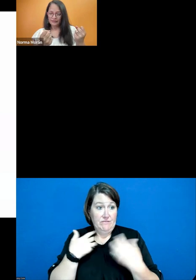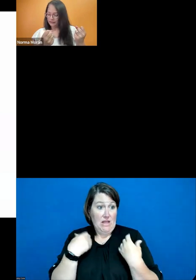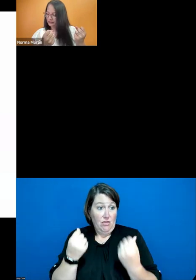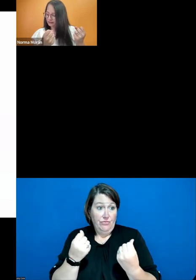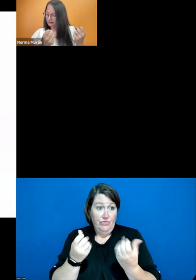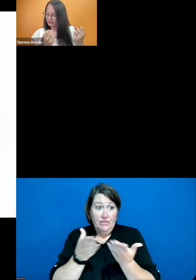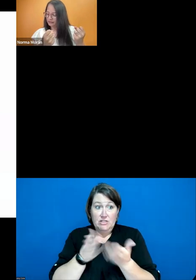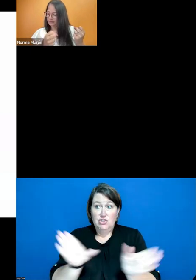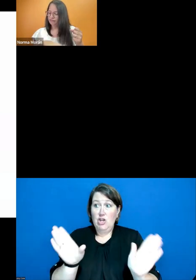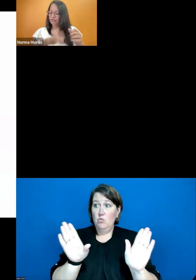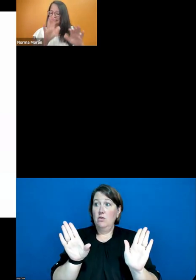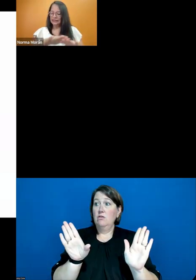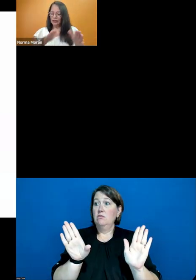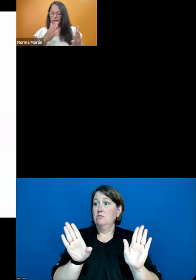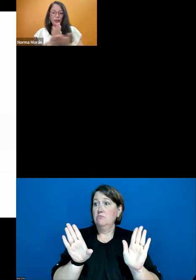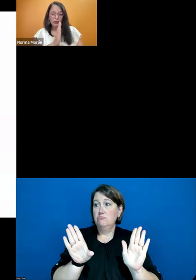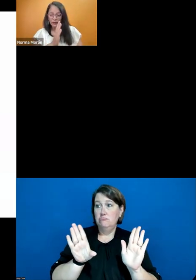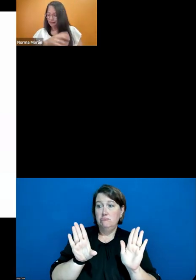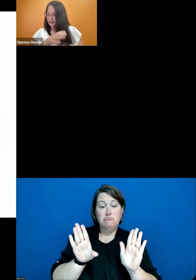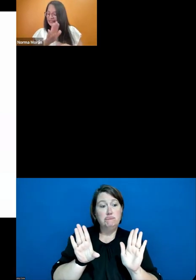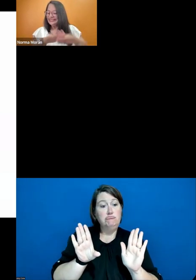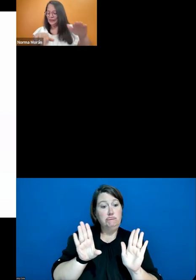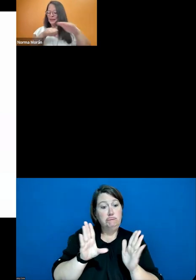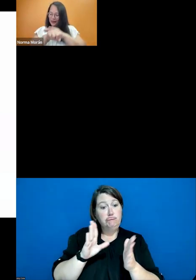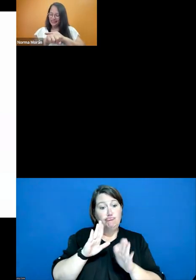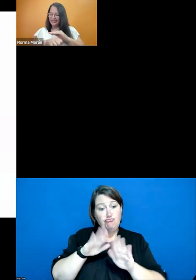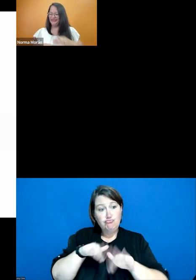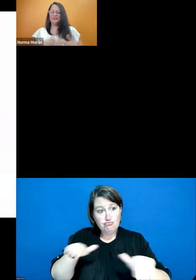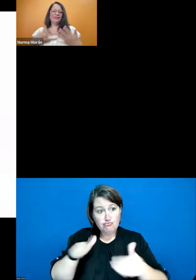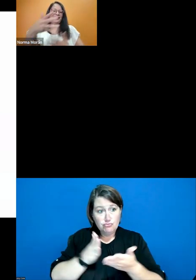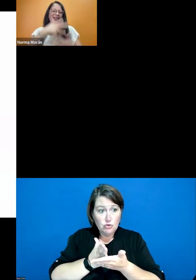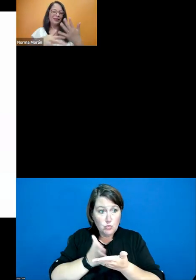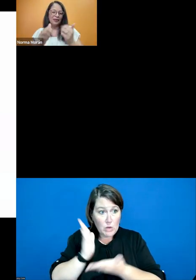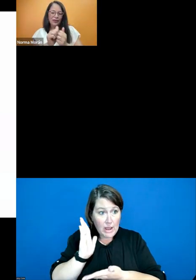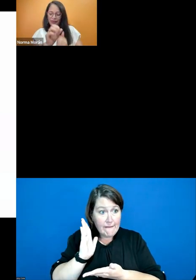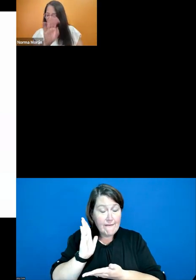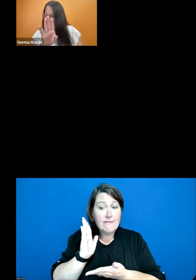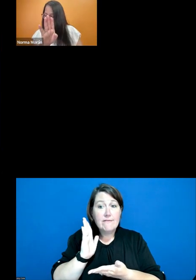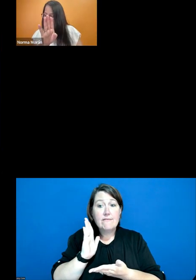And children's rights and birth